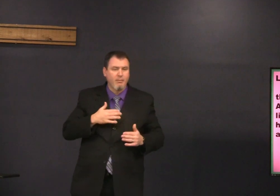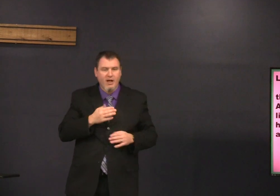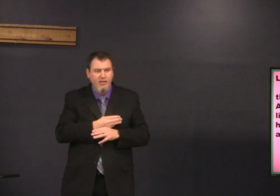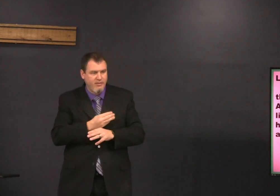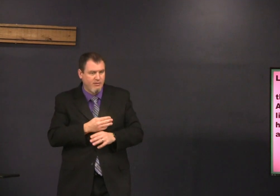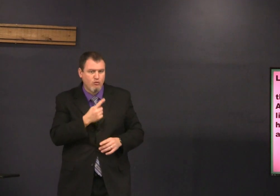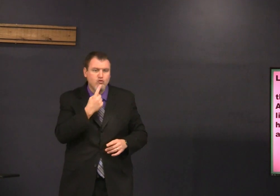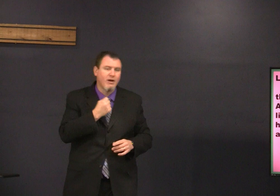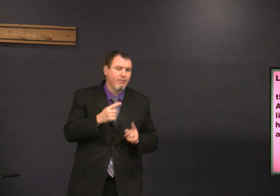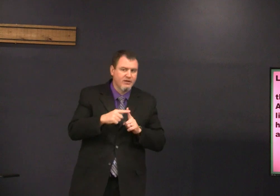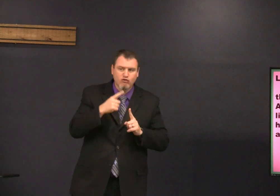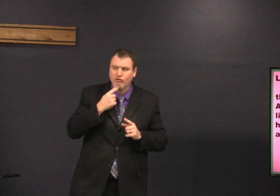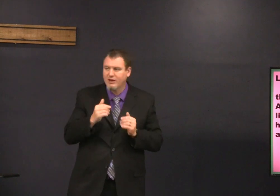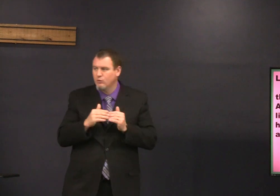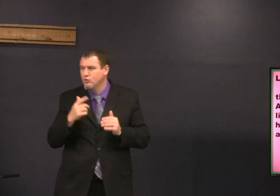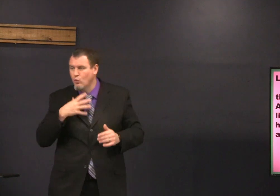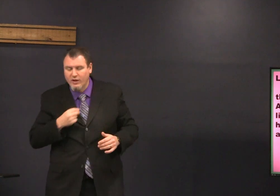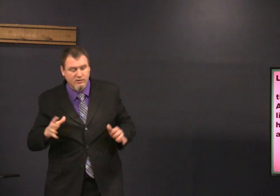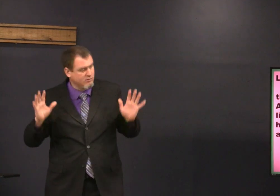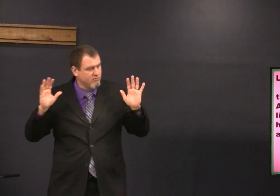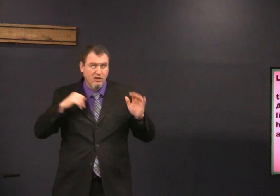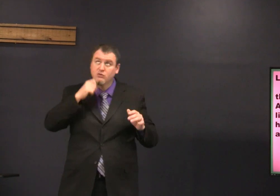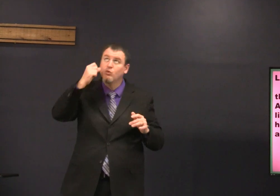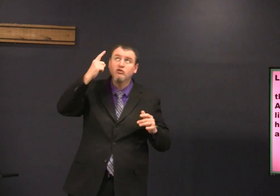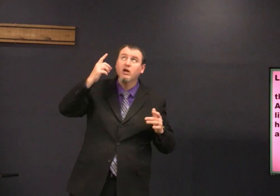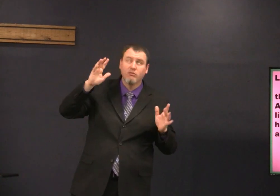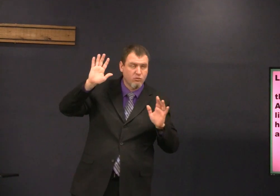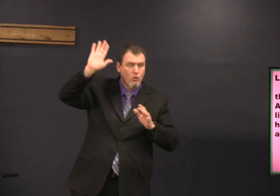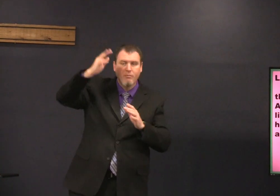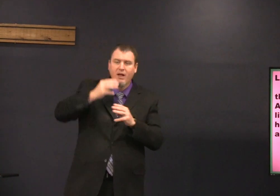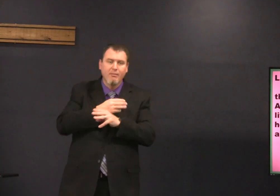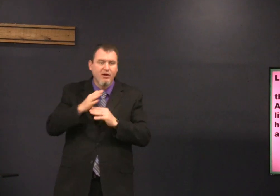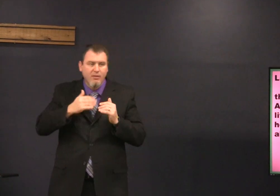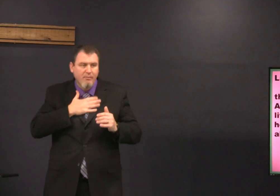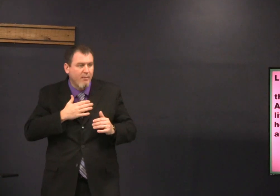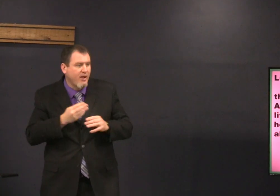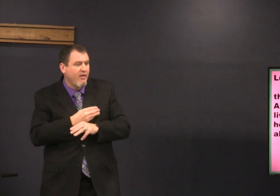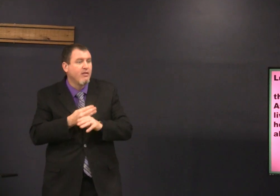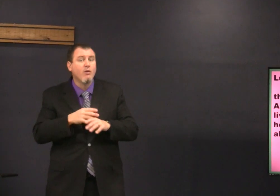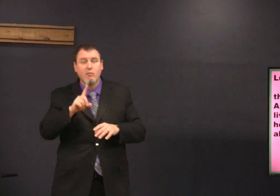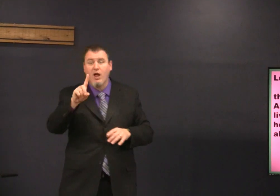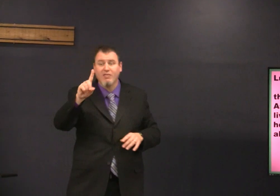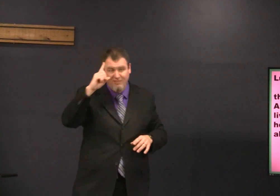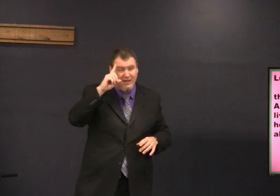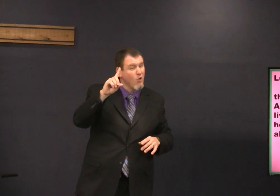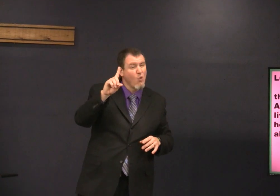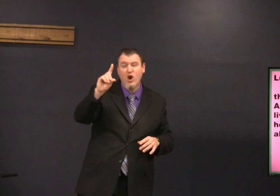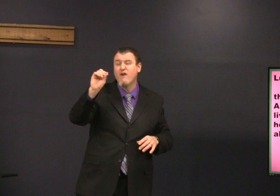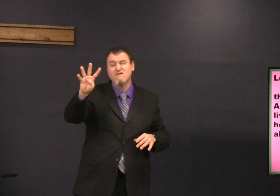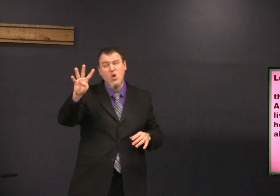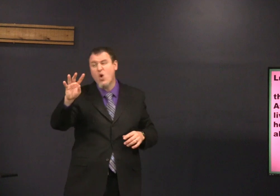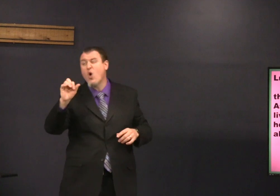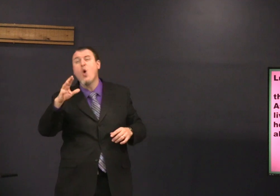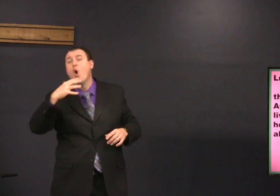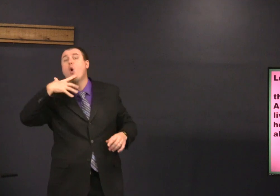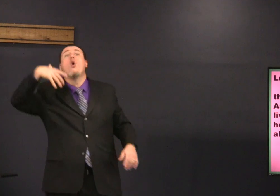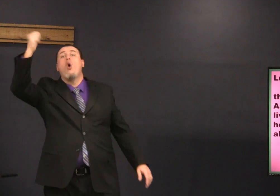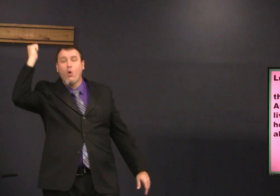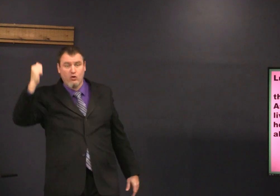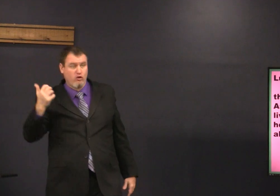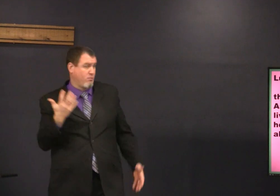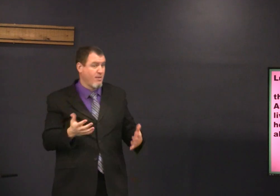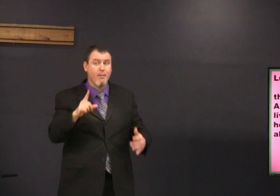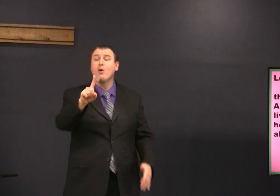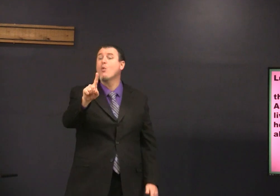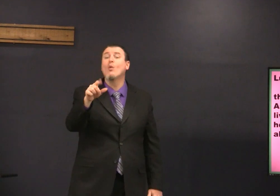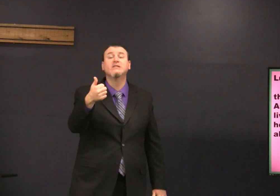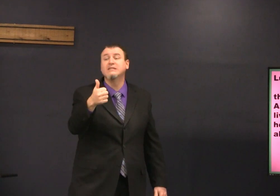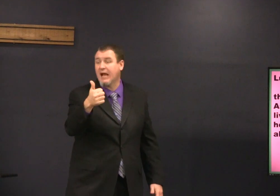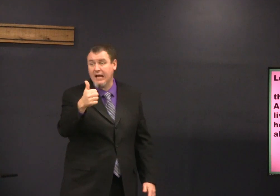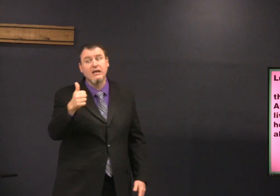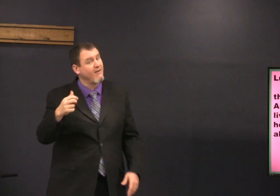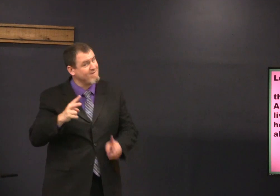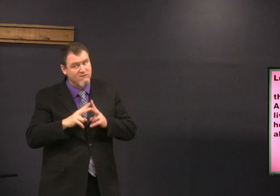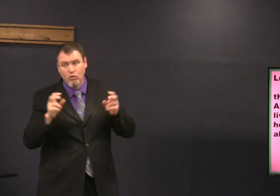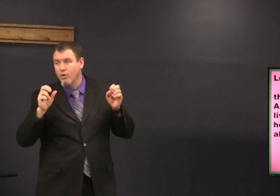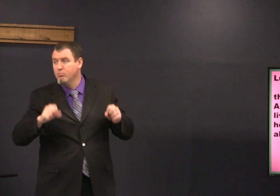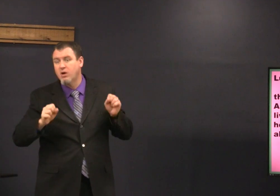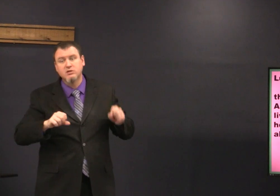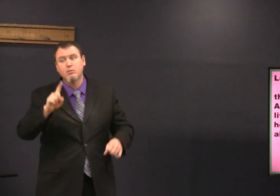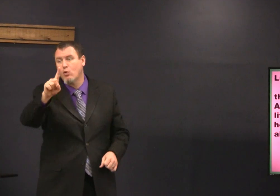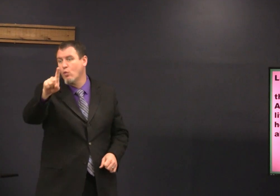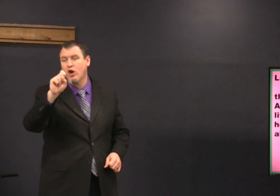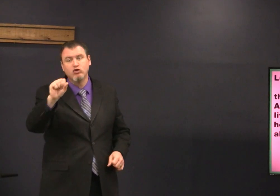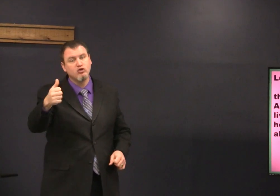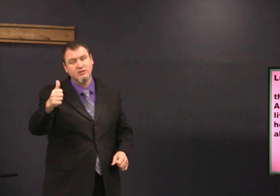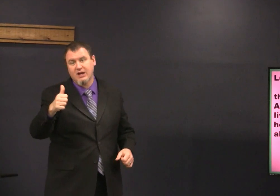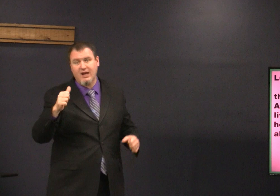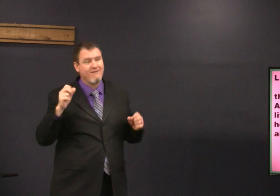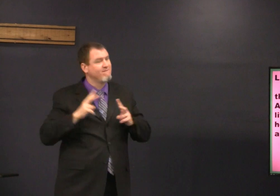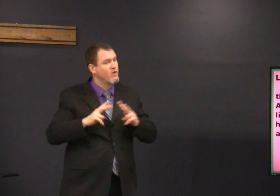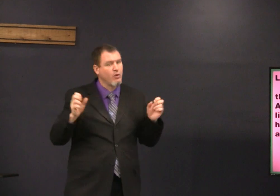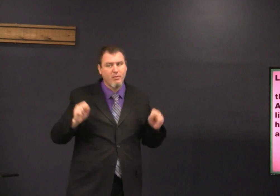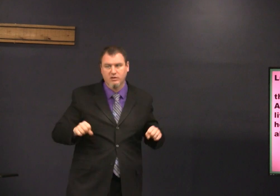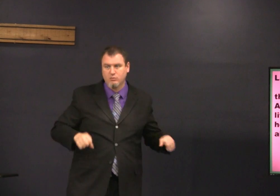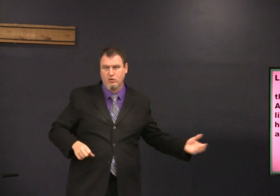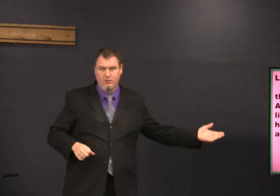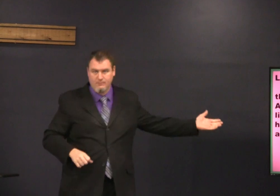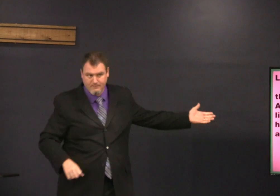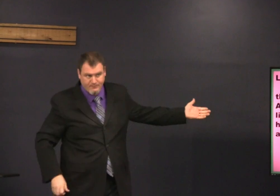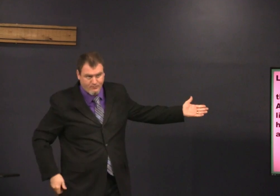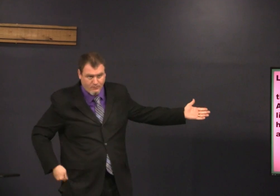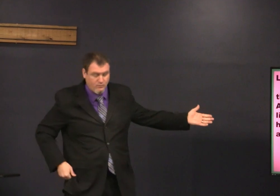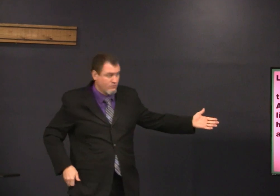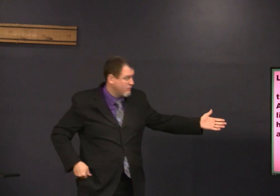God's math is better than mine 104 at oldest possibly 110. very possible